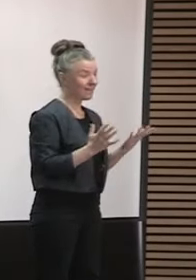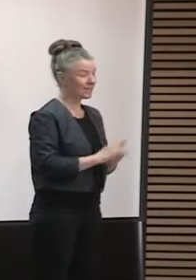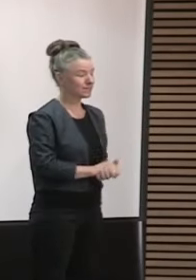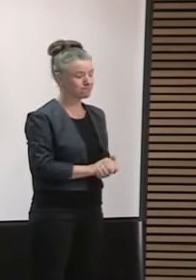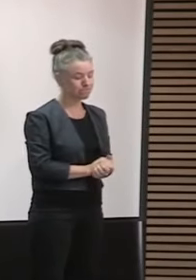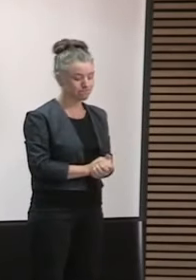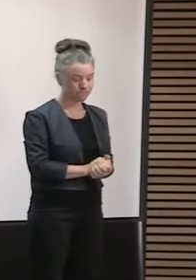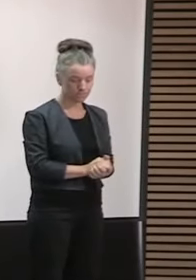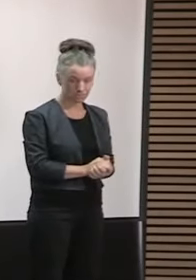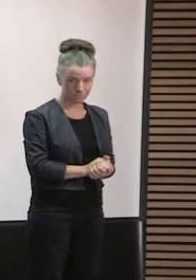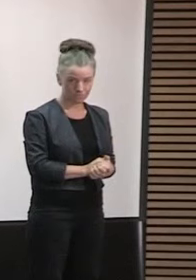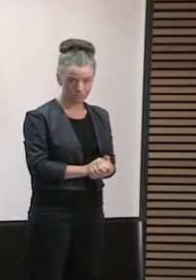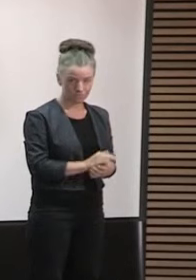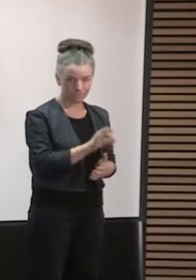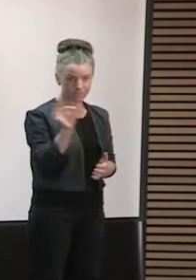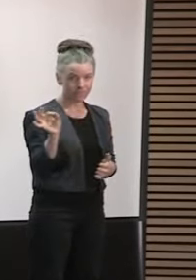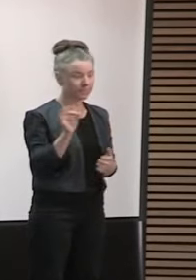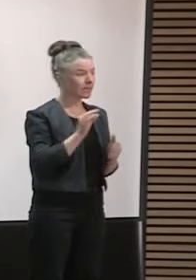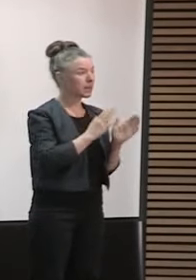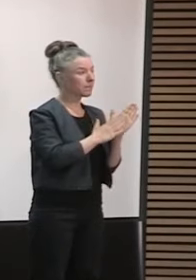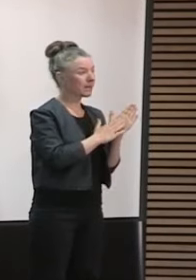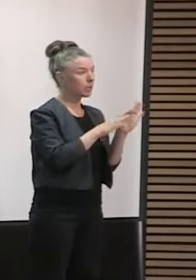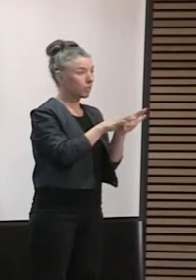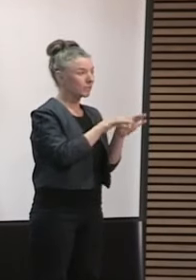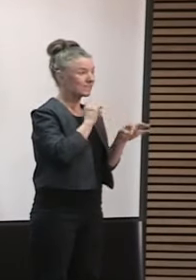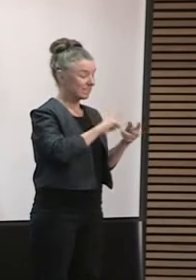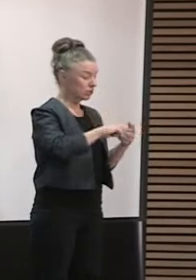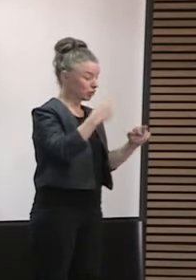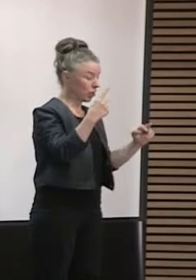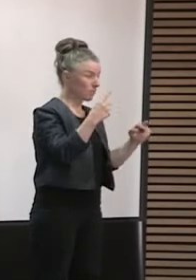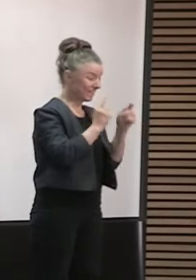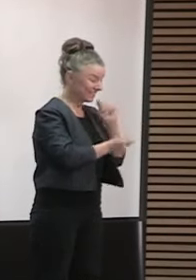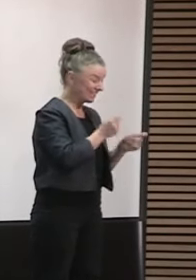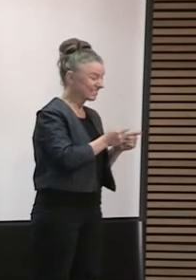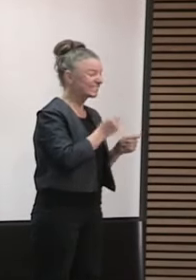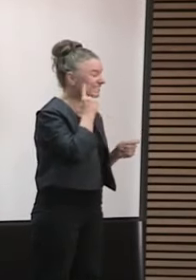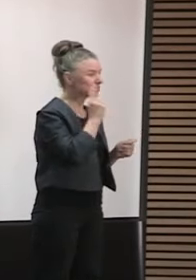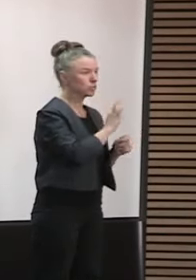doubled to 10,000 every 20 days and as of yesterday, the number of positive cases